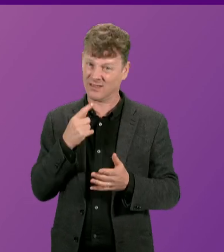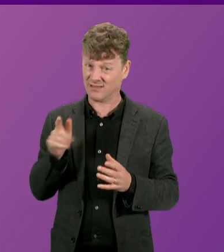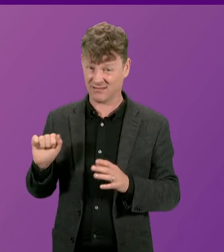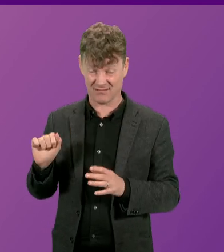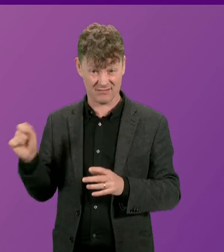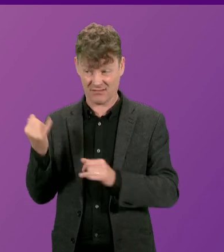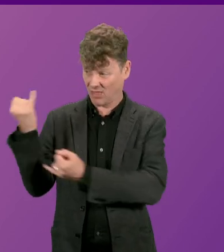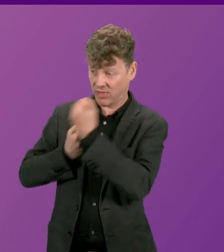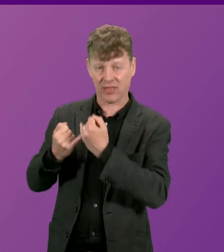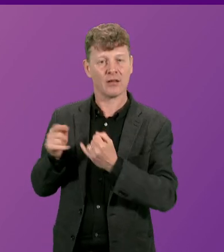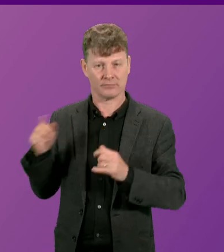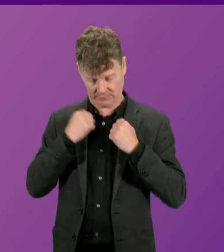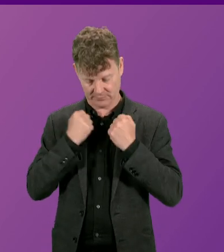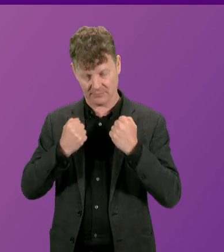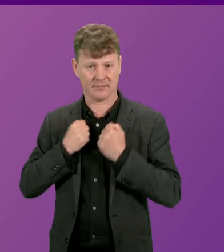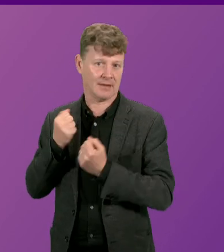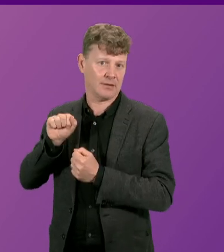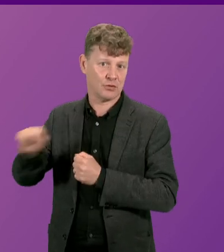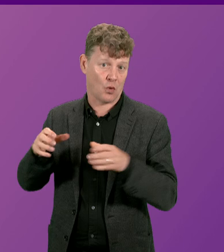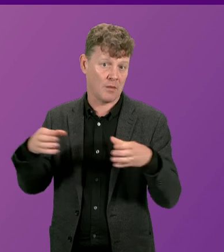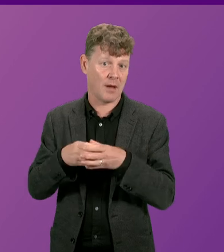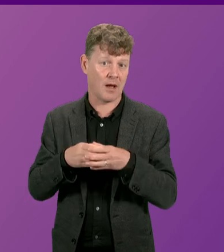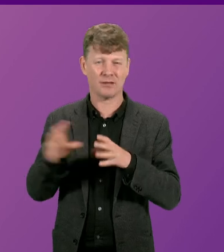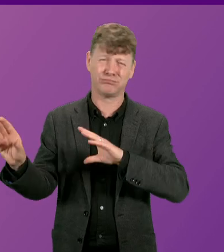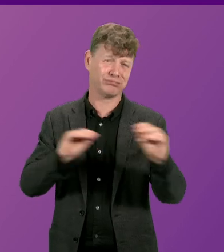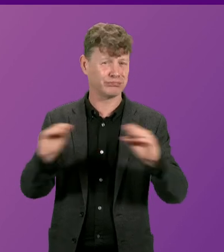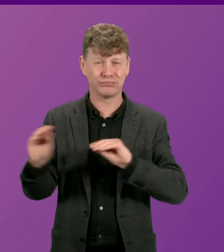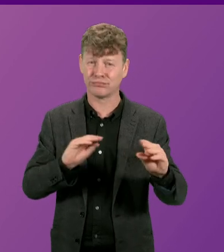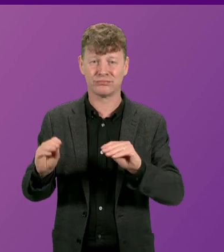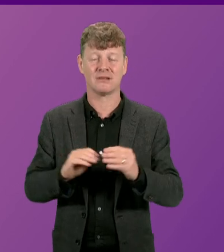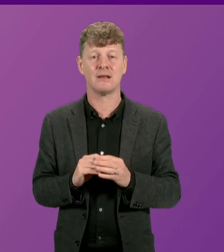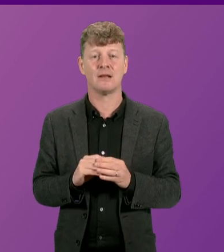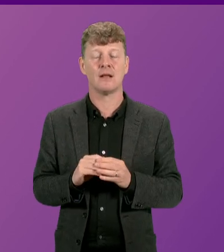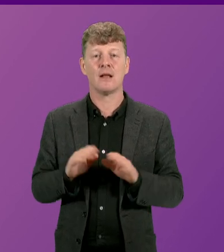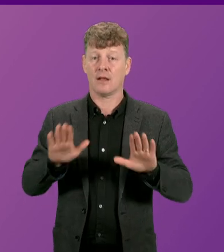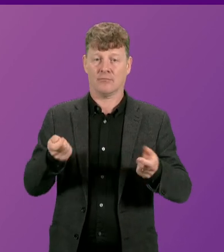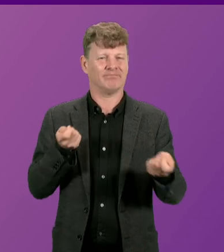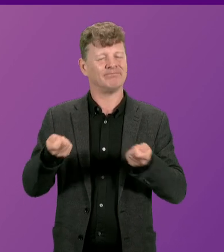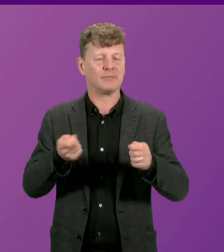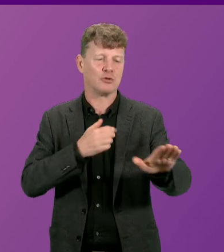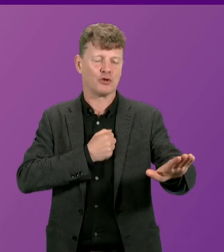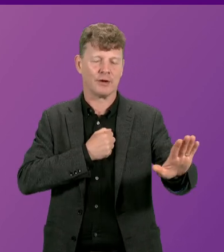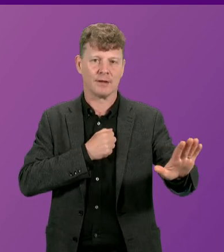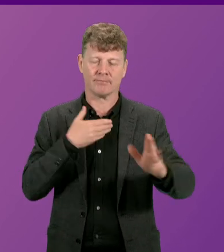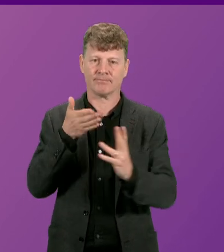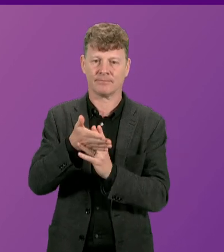I also do not think that— Sorry, First Minister.